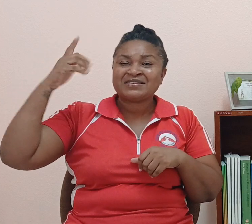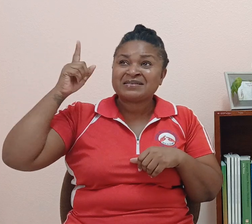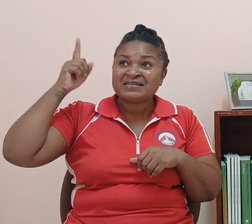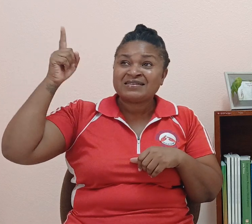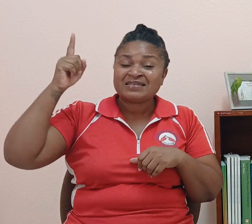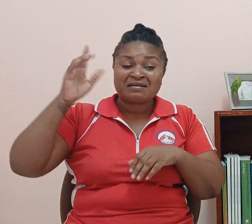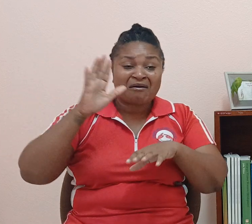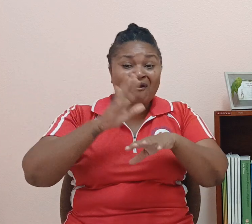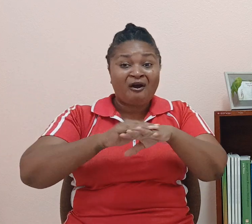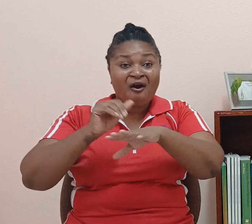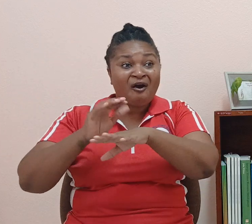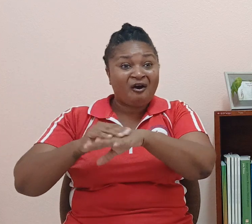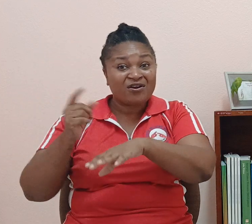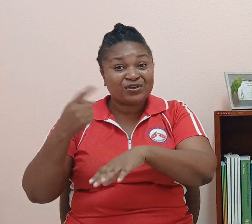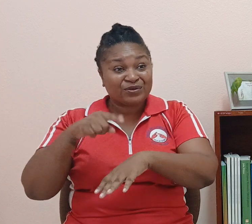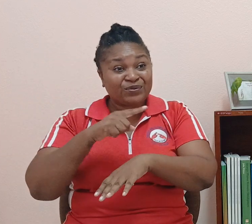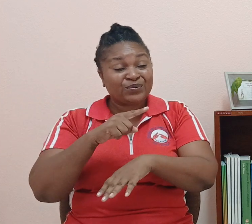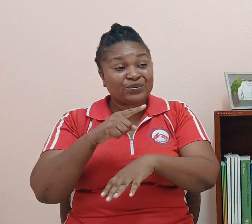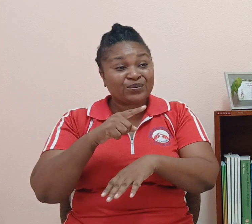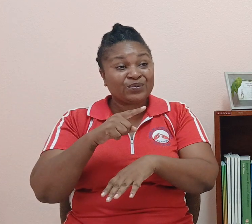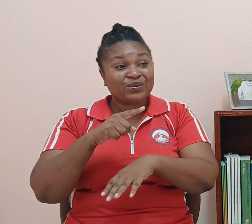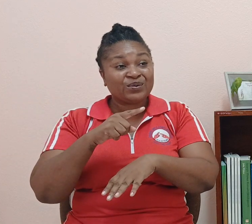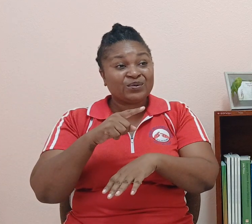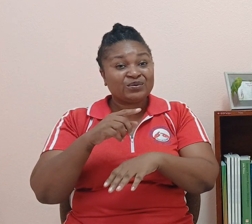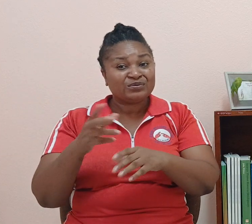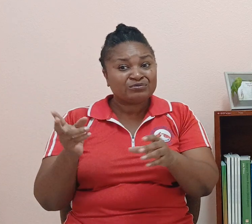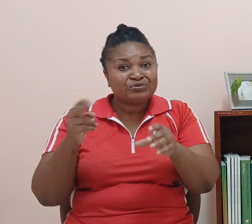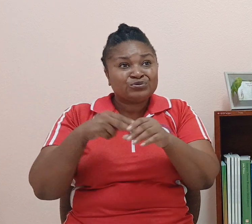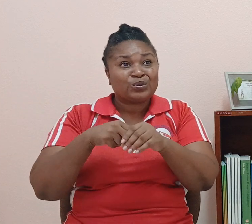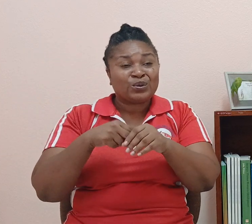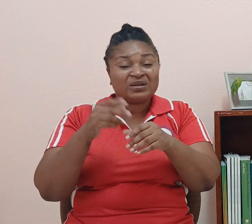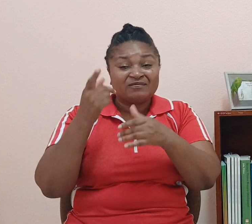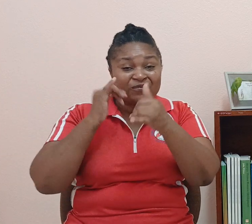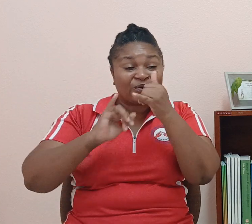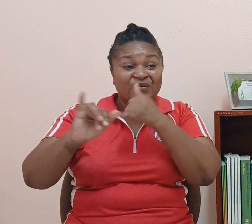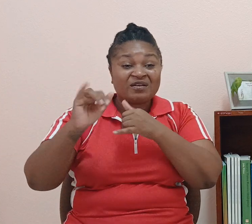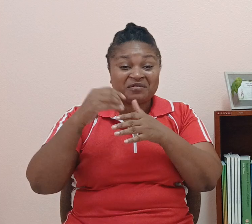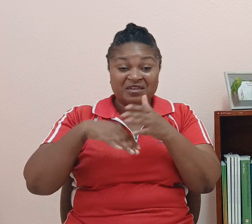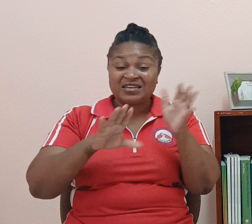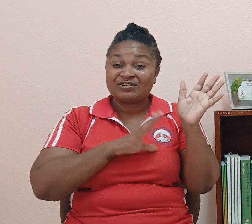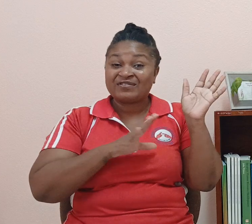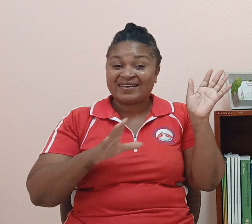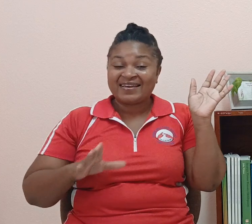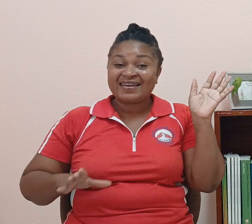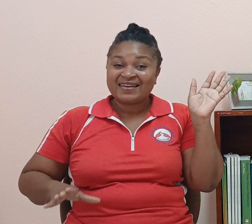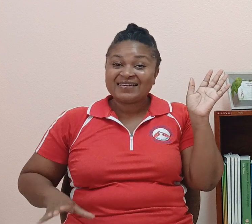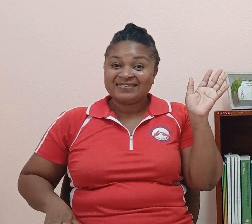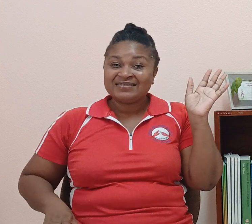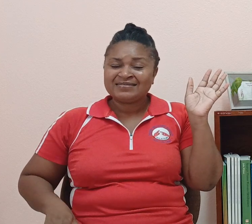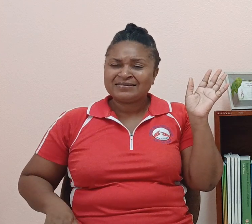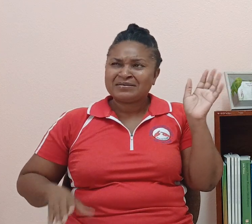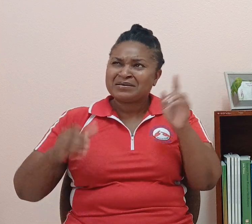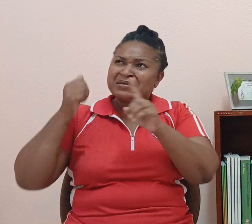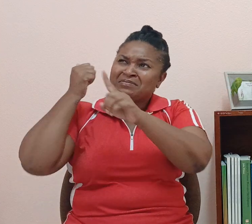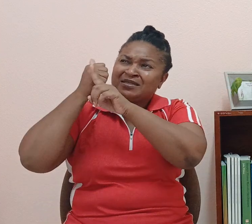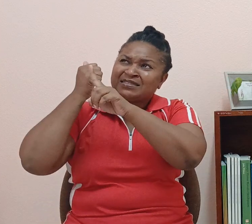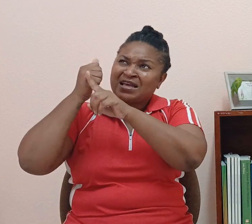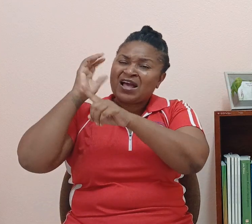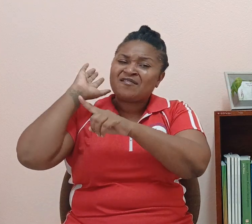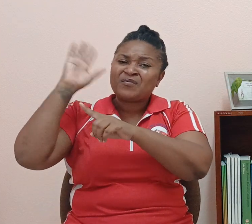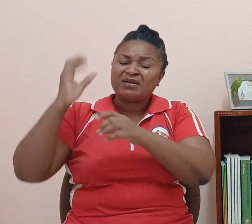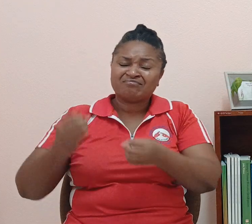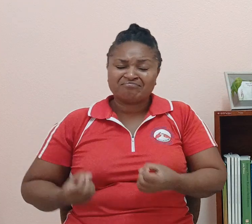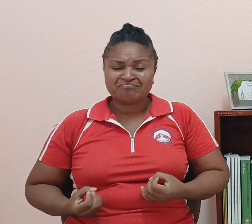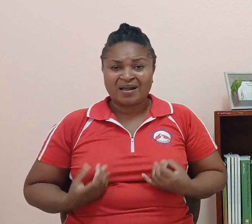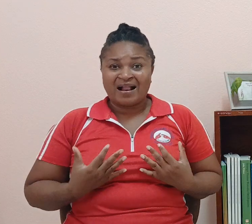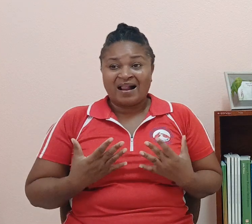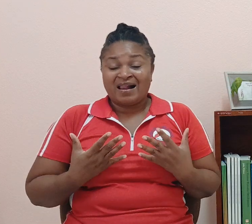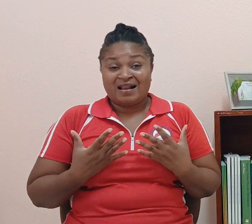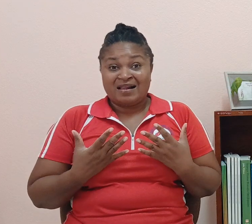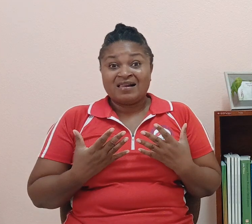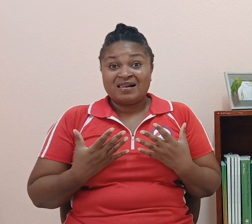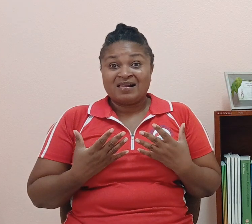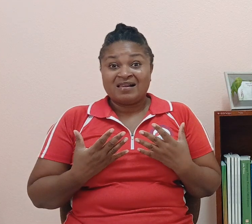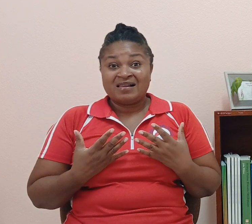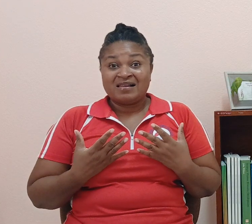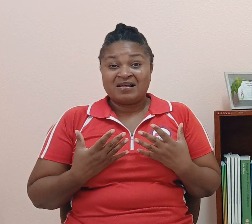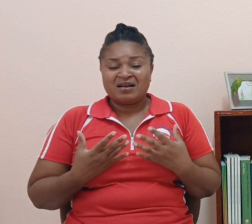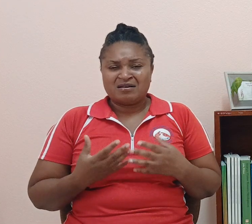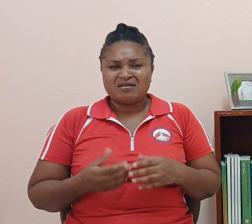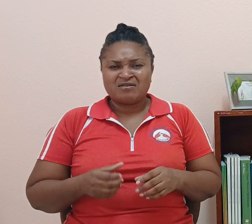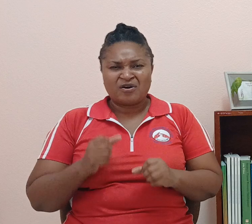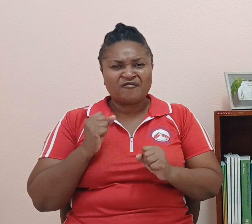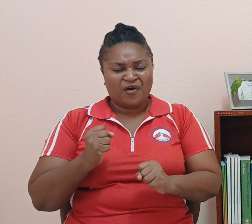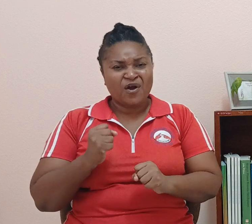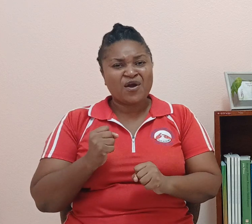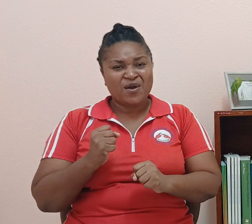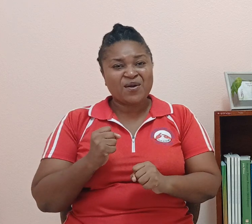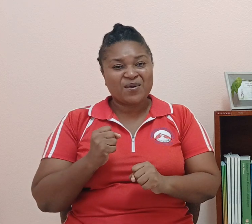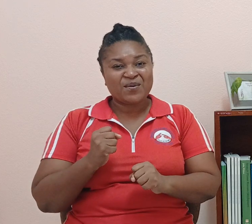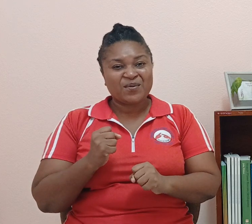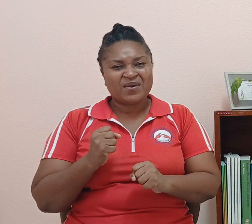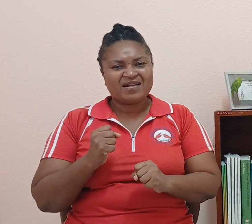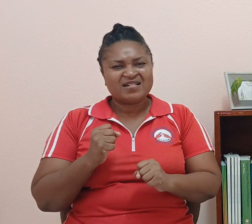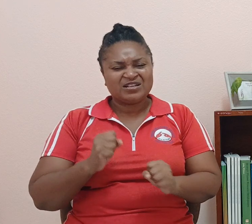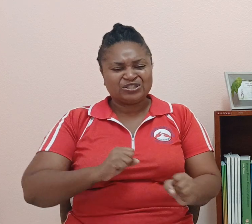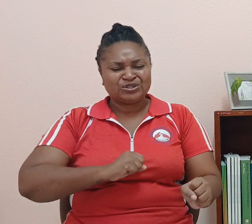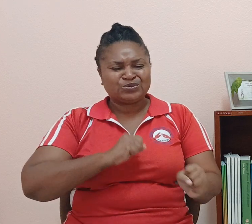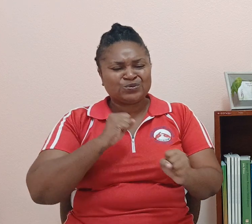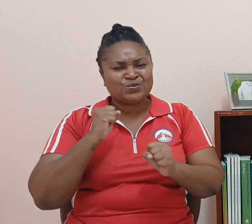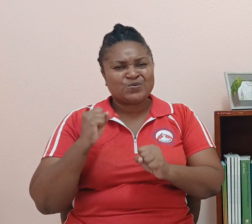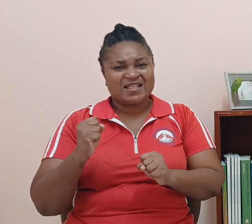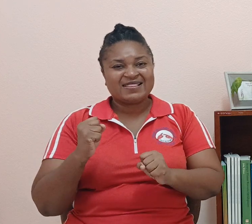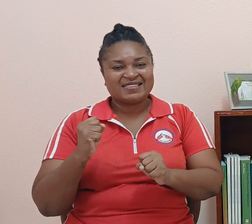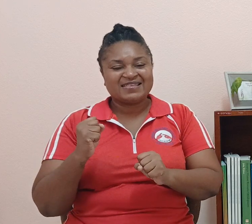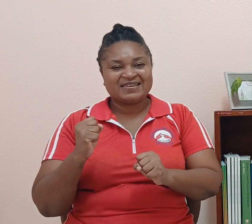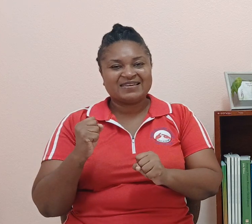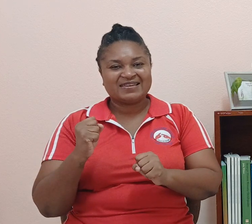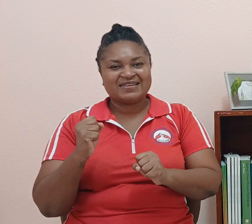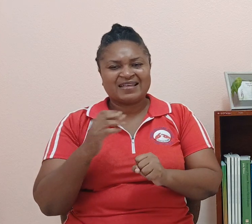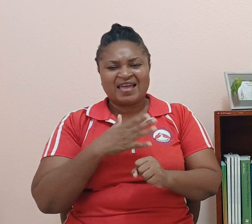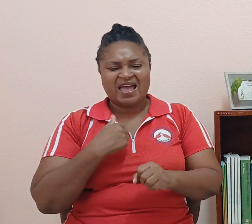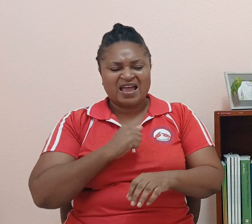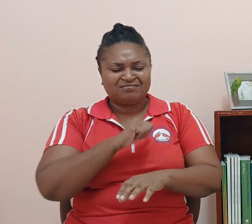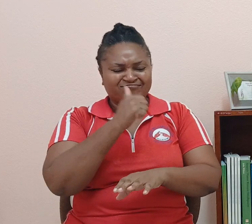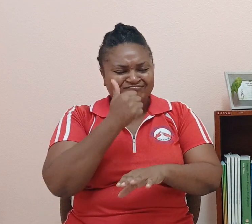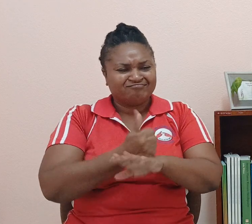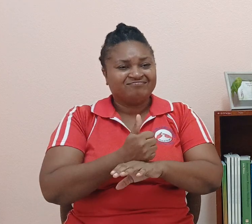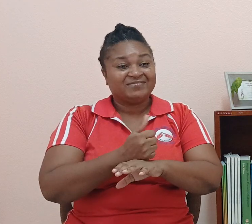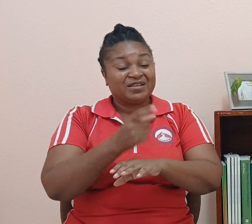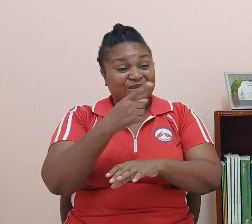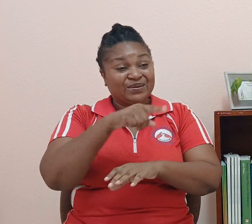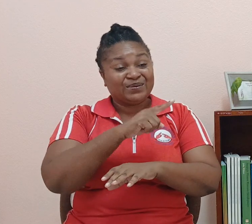you to his eternal glory in Christ, will himself restore, confirm, strengthen, and establish you.